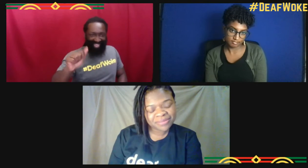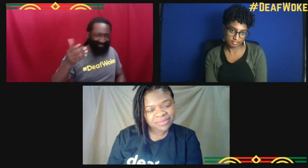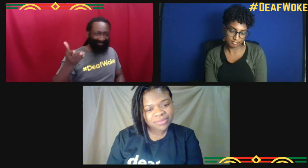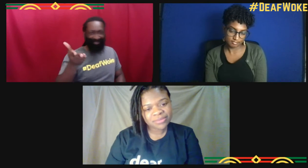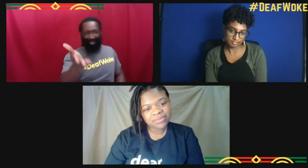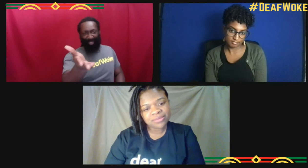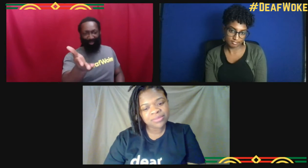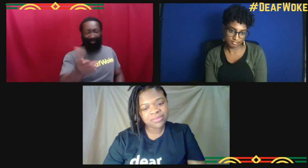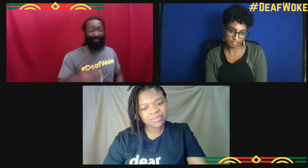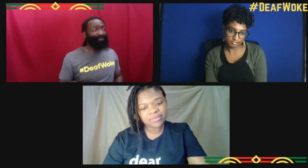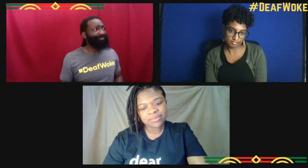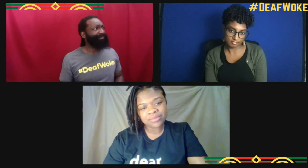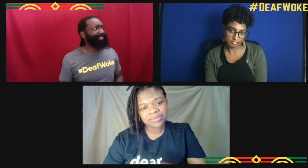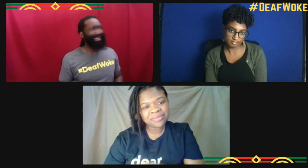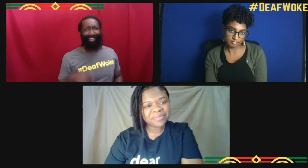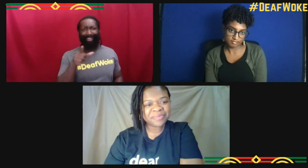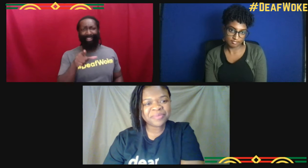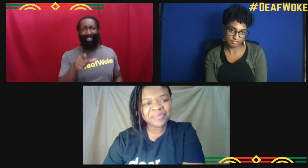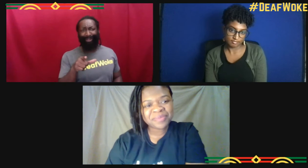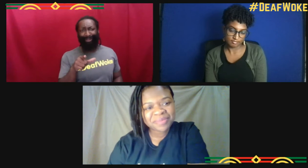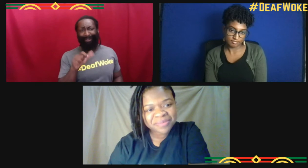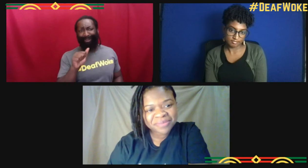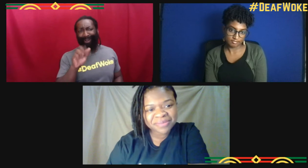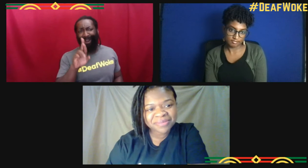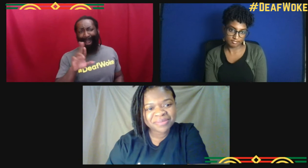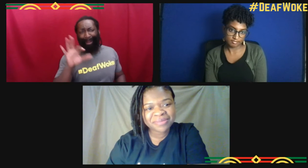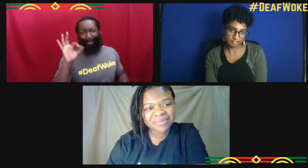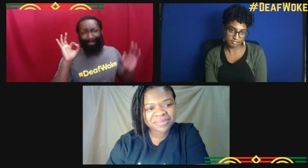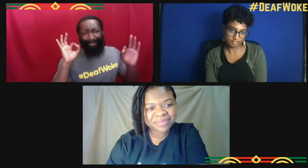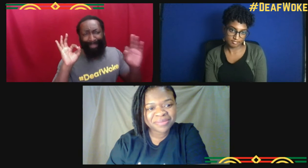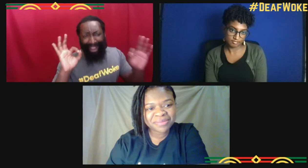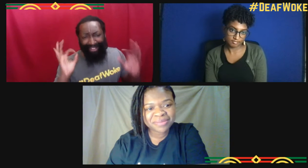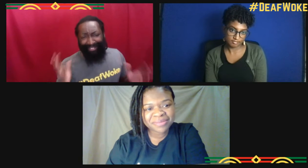So like Aleatha, you can't be like her.